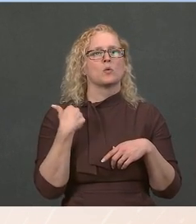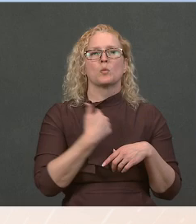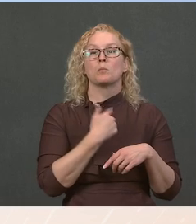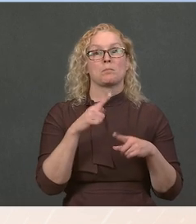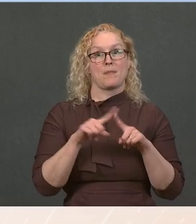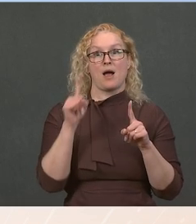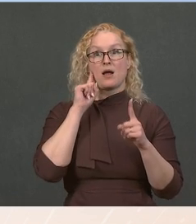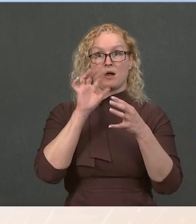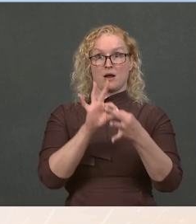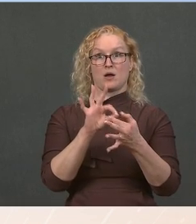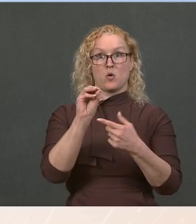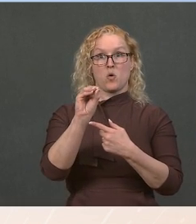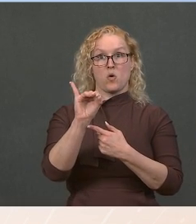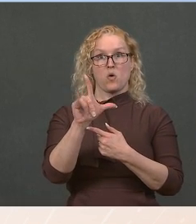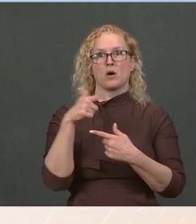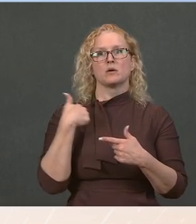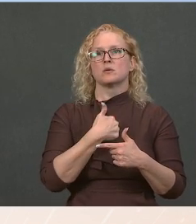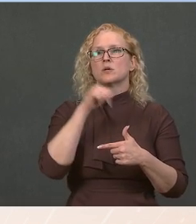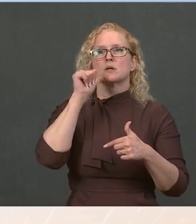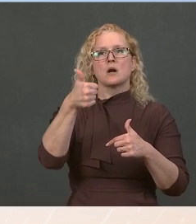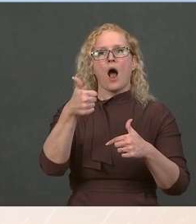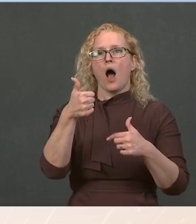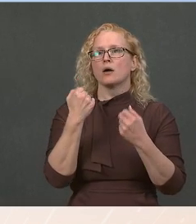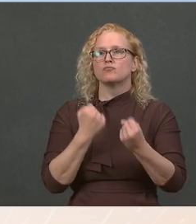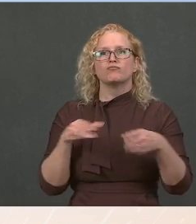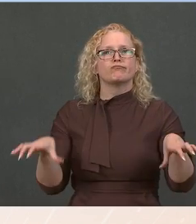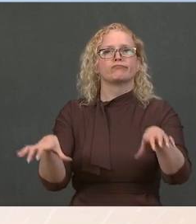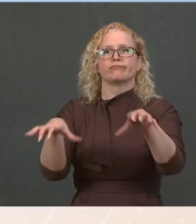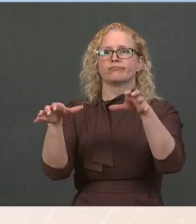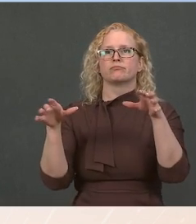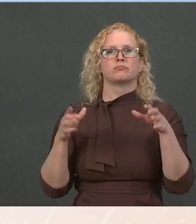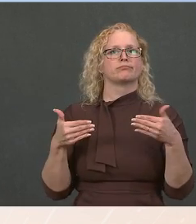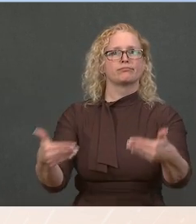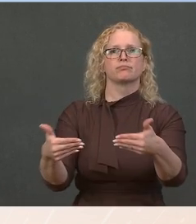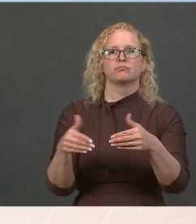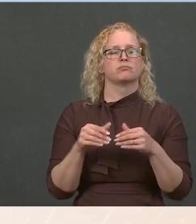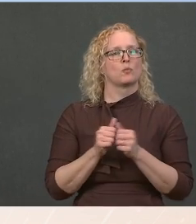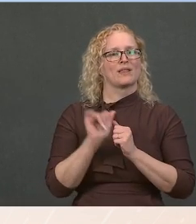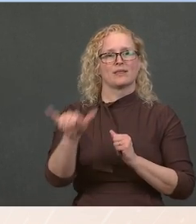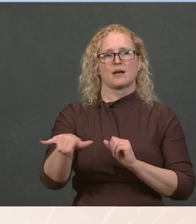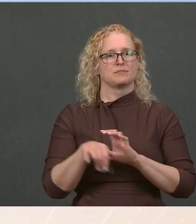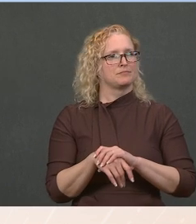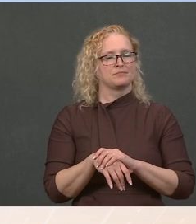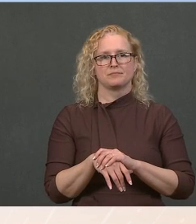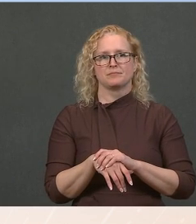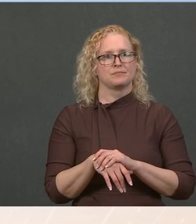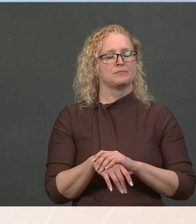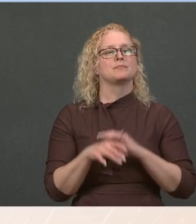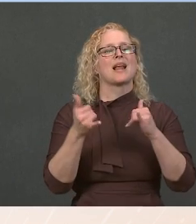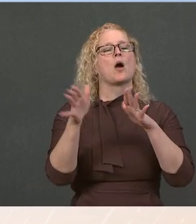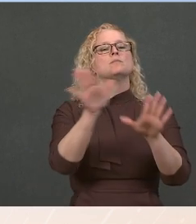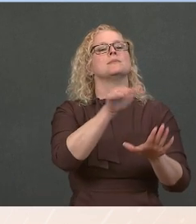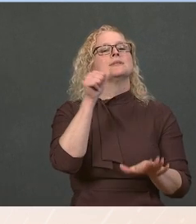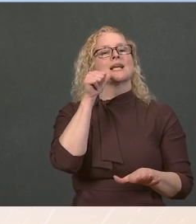with Fed Chairman Powell and also a Fed governor, Brainard. What is his timetable for making a decision